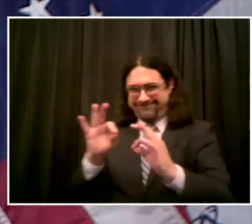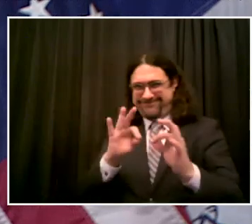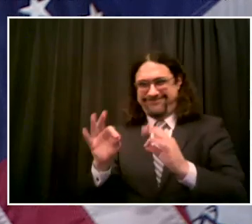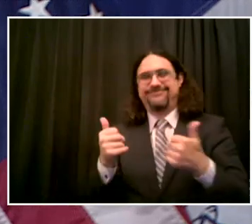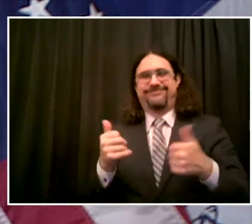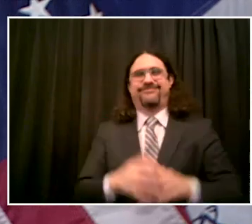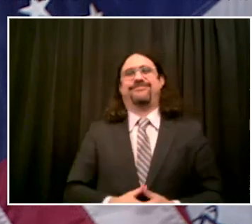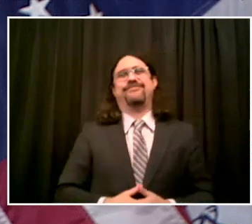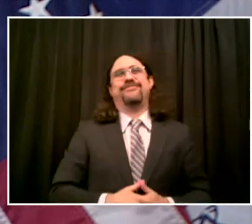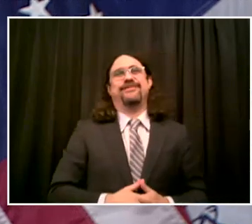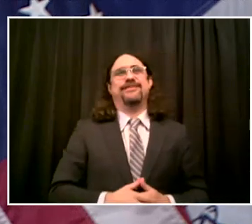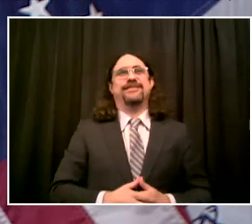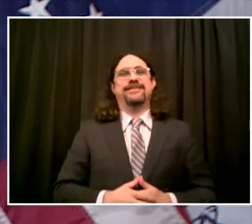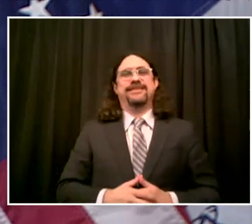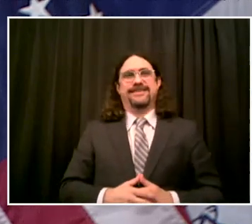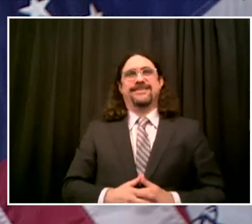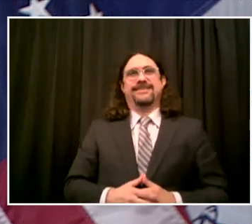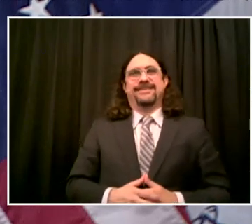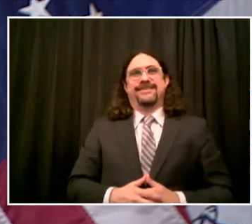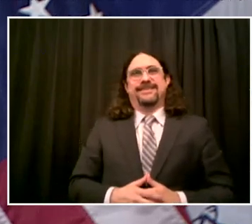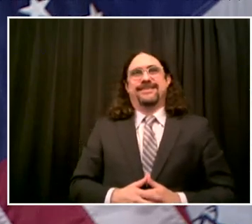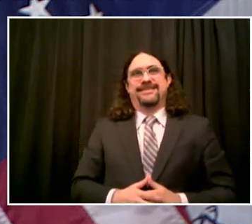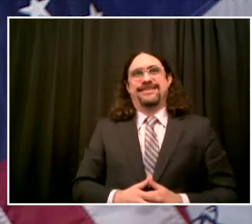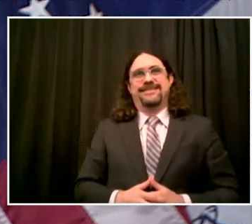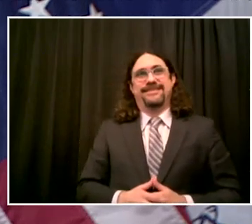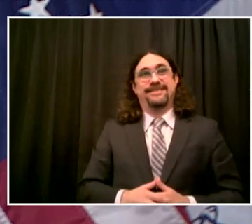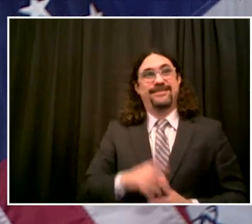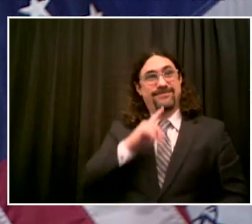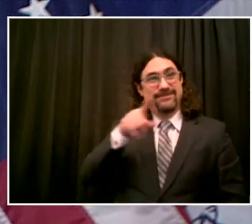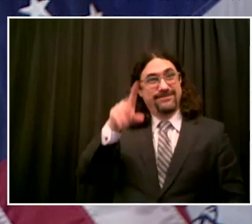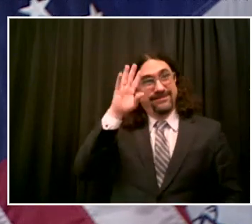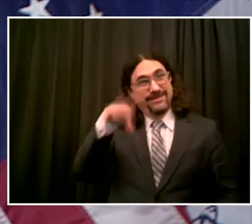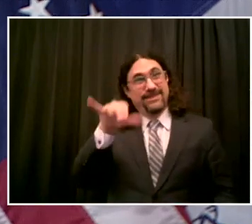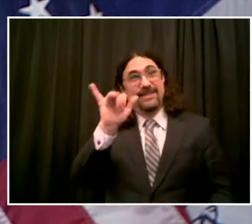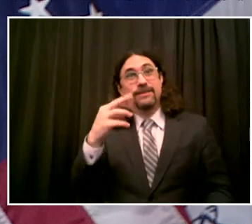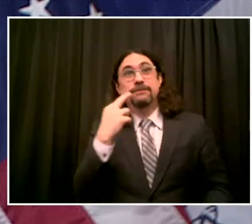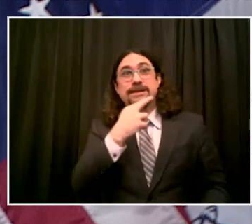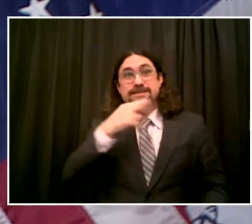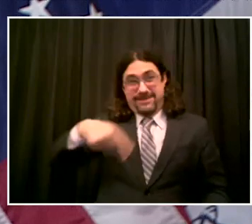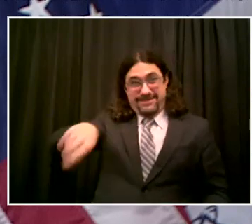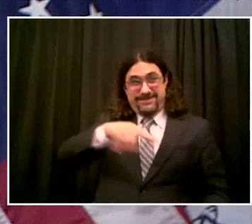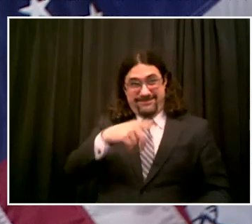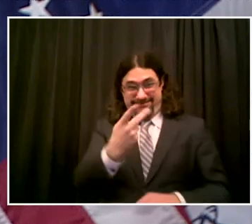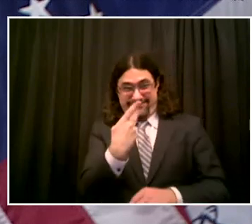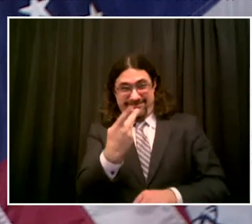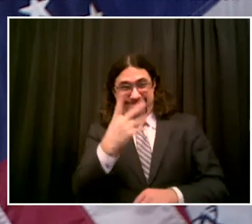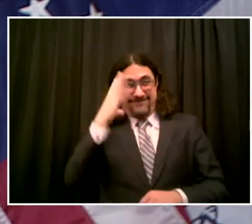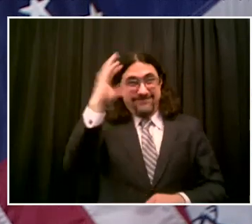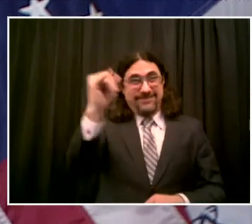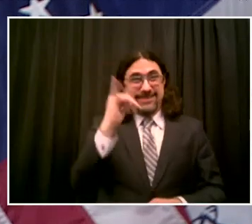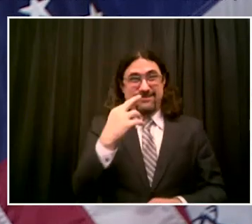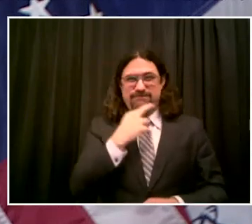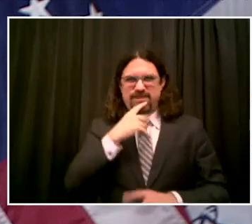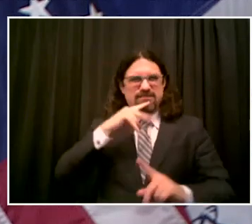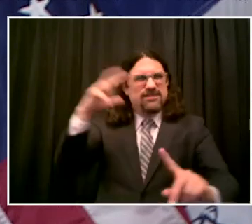HELLO! HOW ARE YOU DOING? WE HAVE TO GO BACK TO THAT RESTAURANT YOU